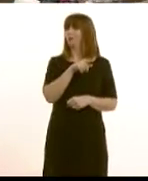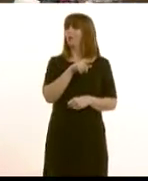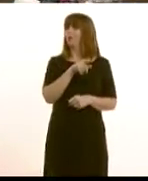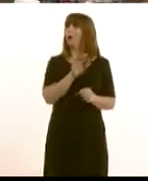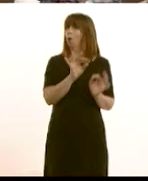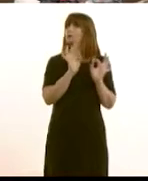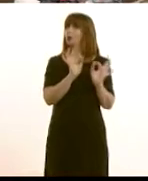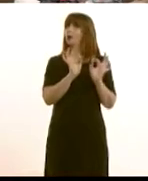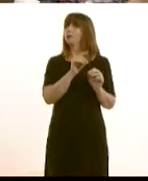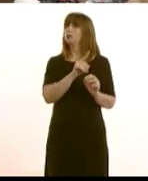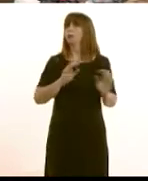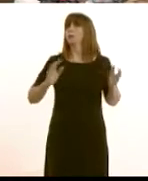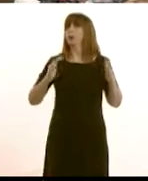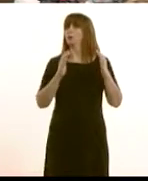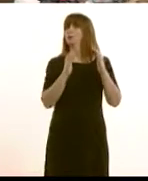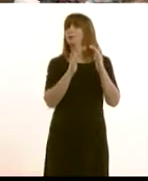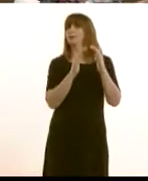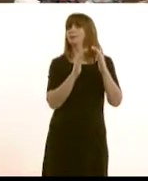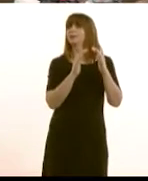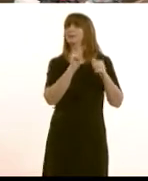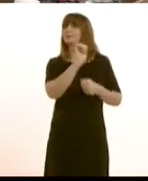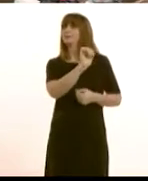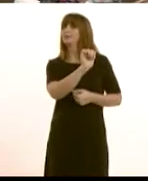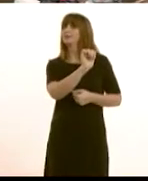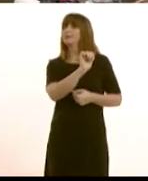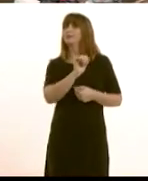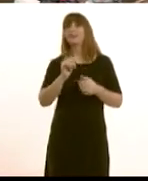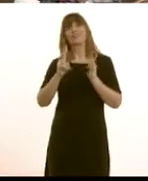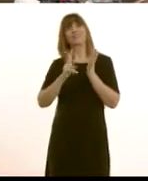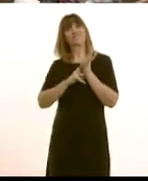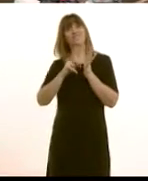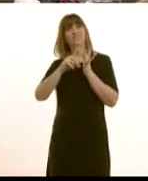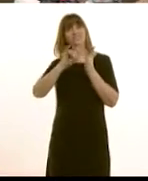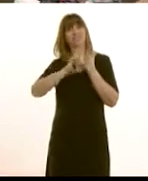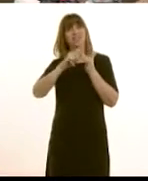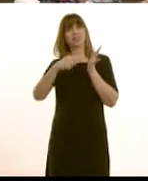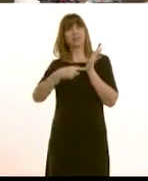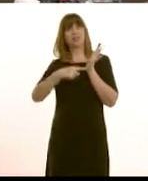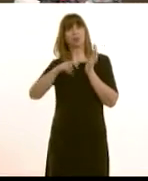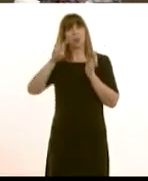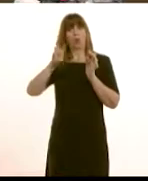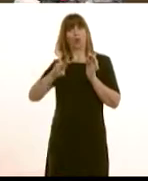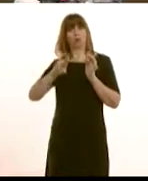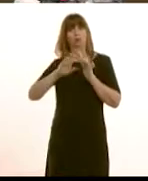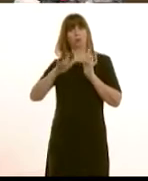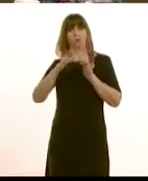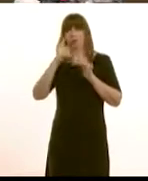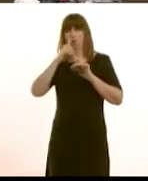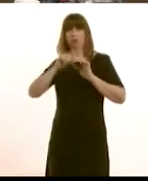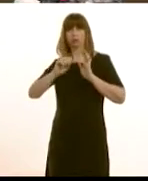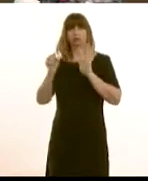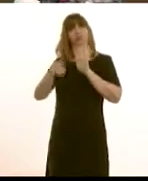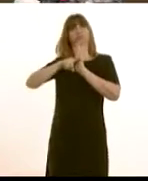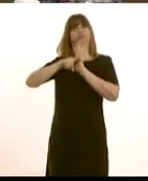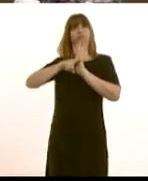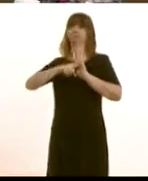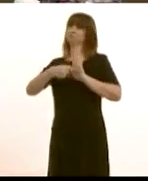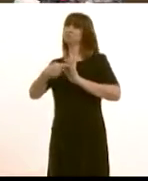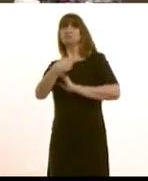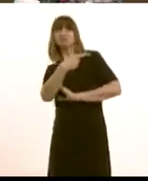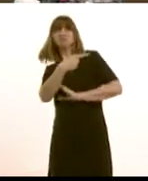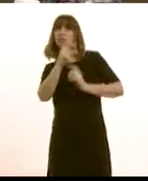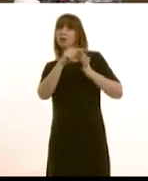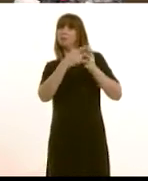Wales ei ystyried, o ran ym mha ffordd y gallwn ni hybu Mynydd Parys fel rhywle sydd yn tynnu